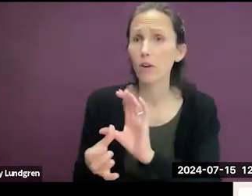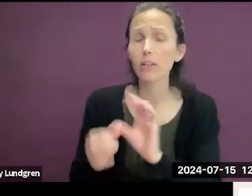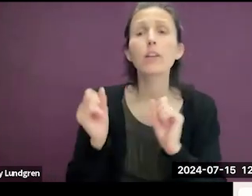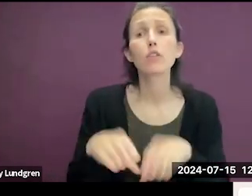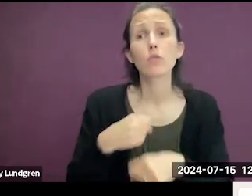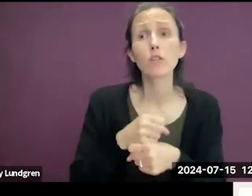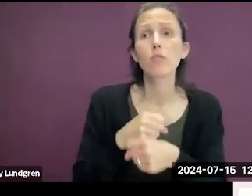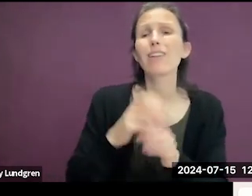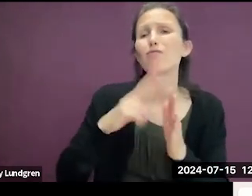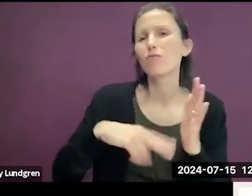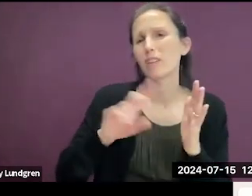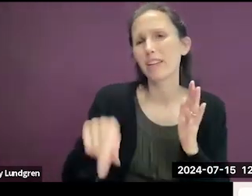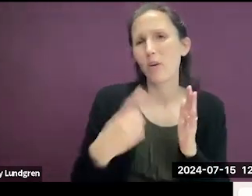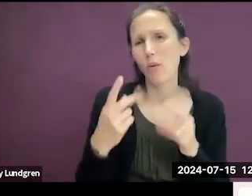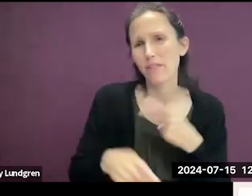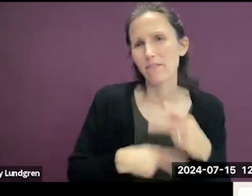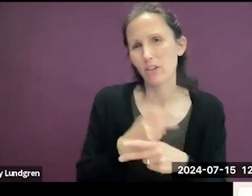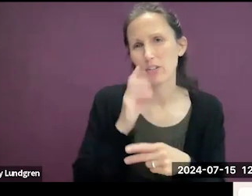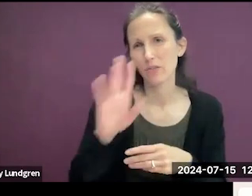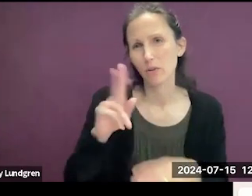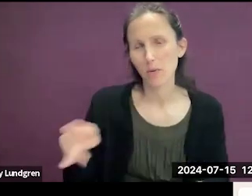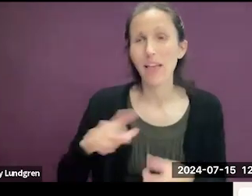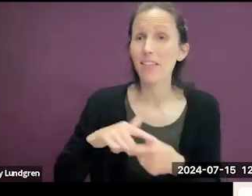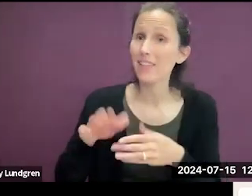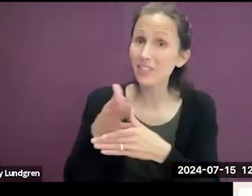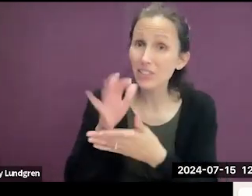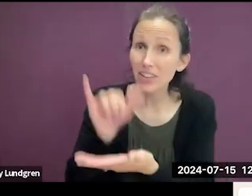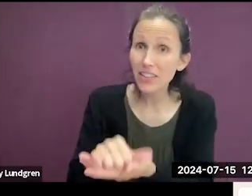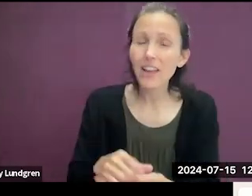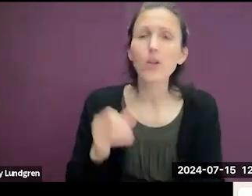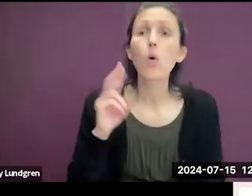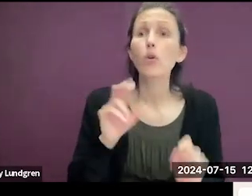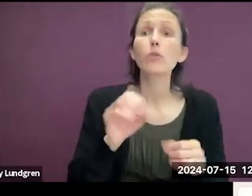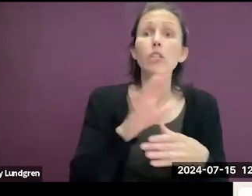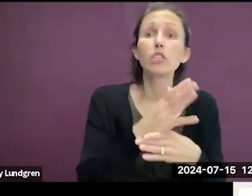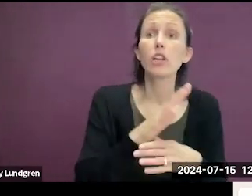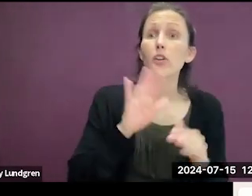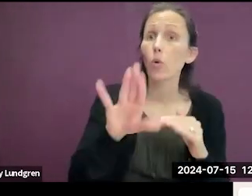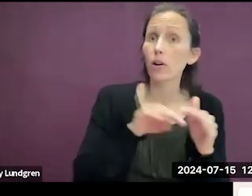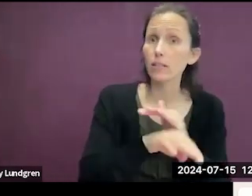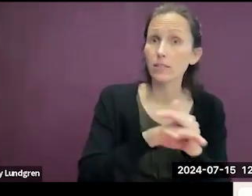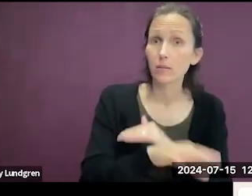of your PowerPoint and share that. Or you can share an accessible PowerPoint and an accessible PDF.